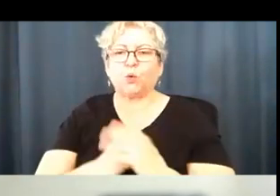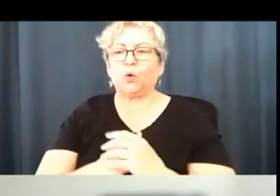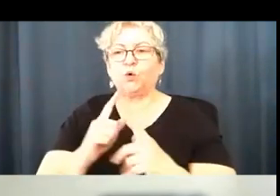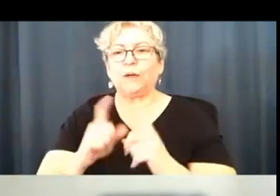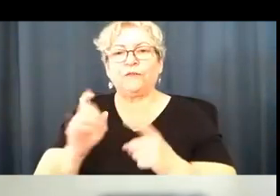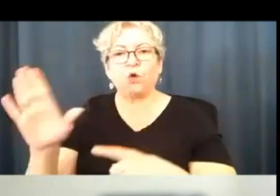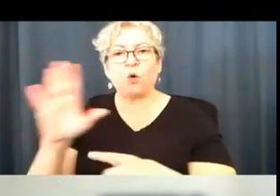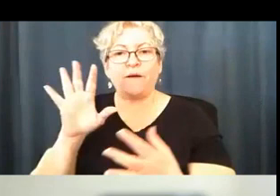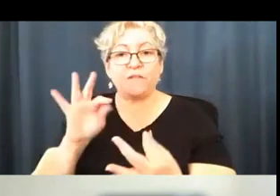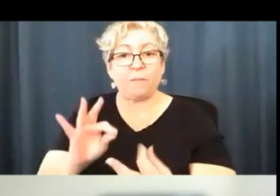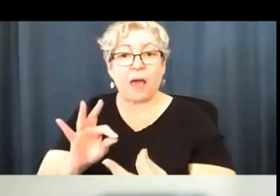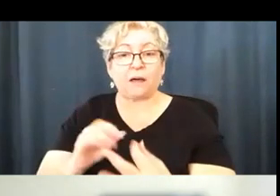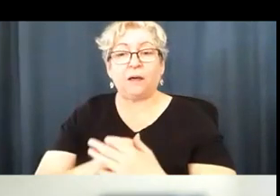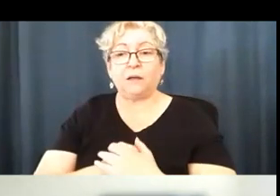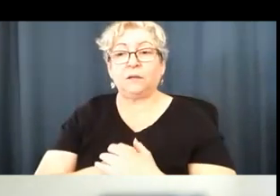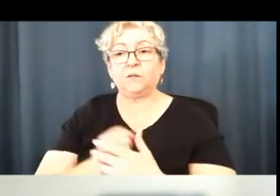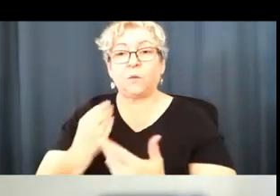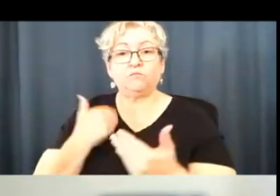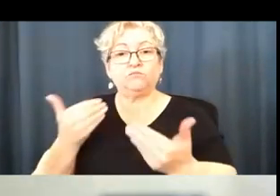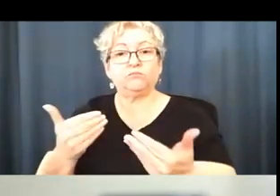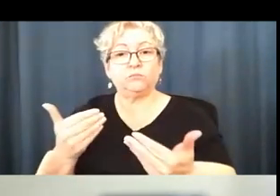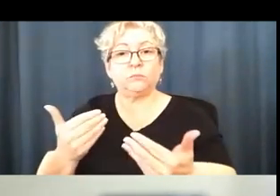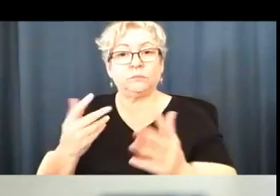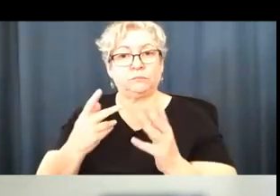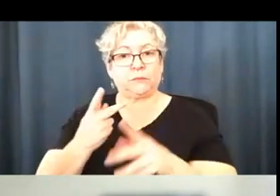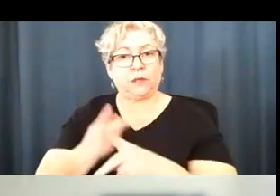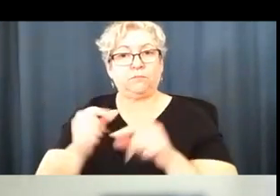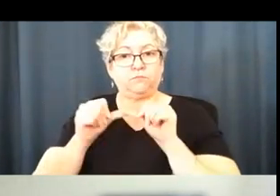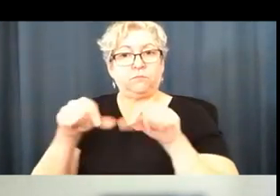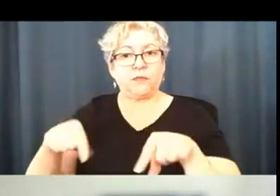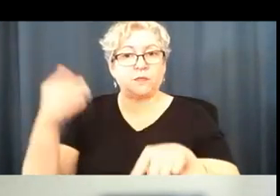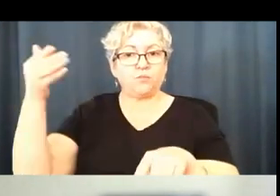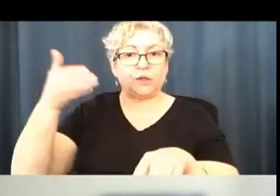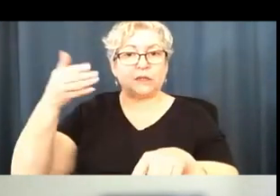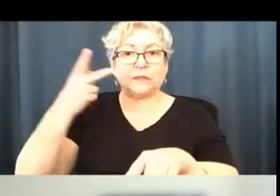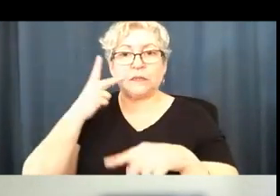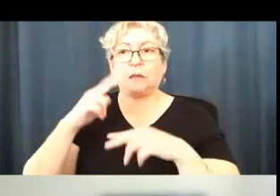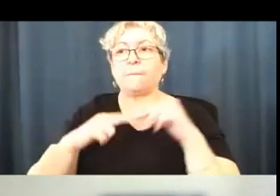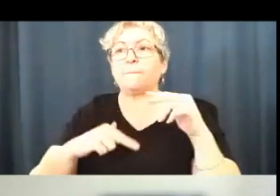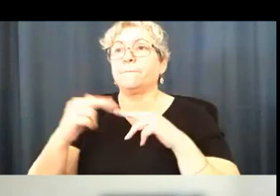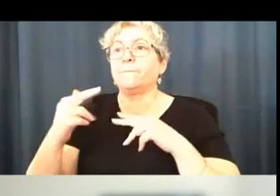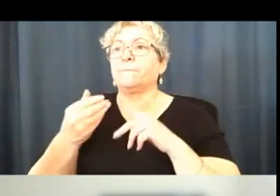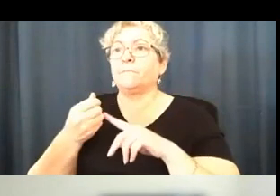so we can continue bringing presentations like this and see how we can build it or what you wish to be included.